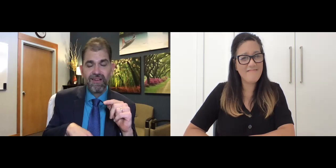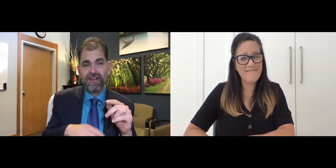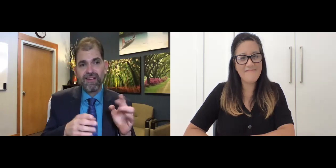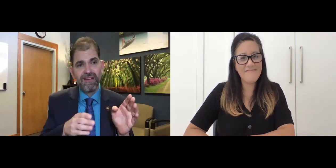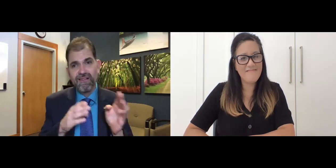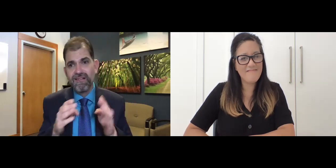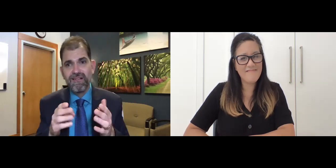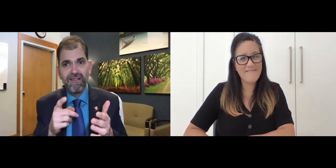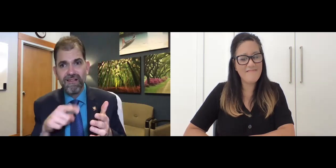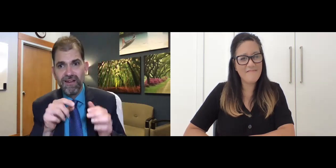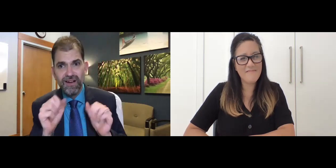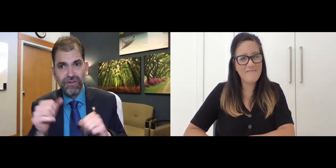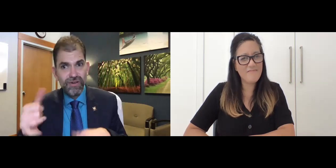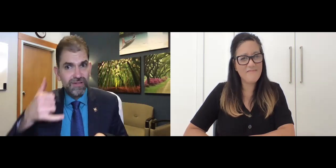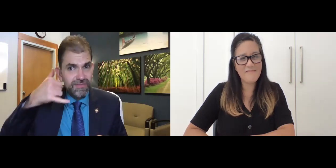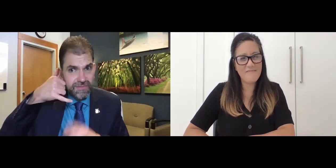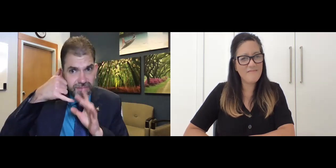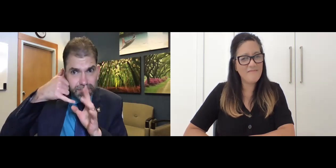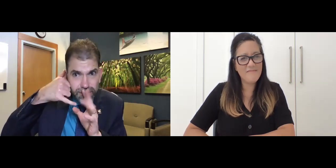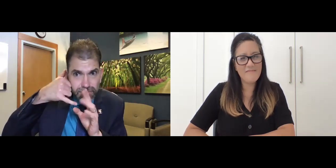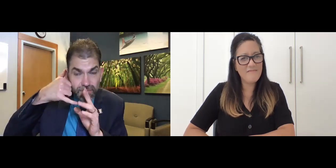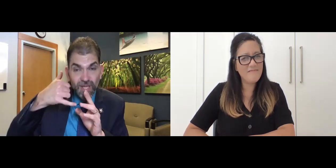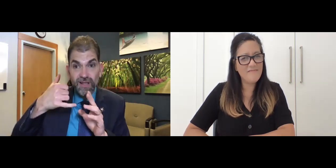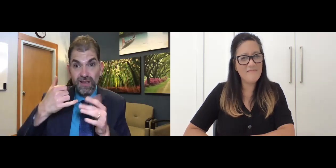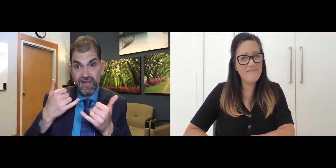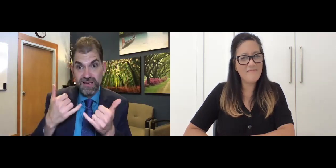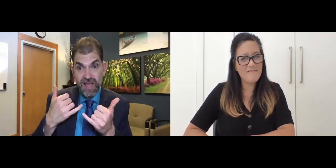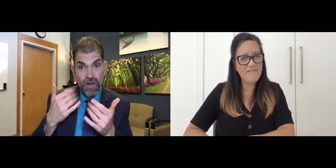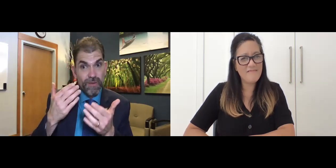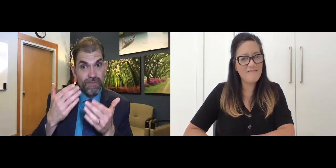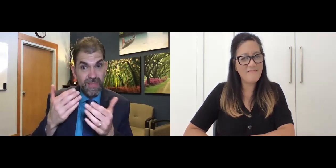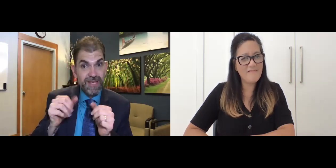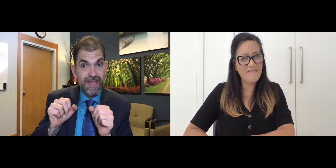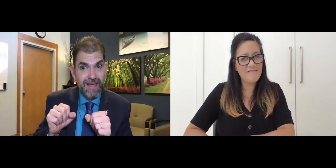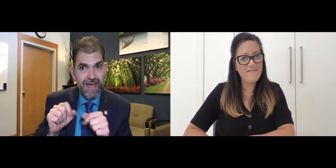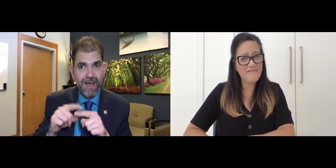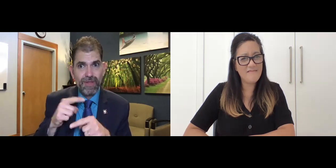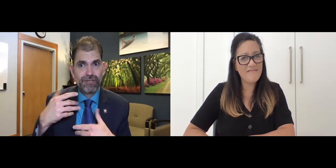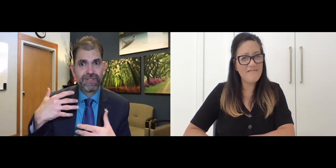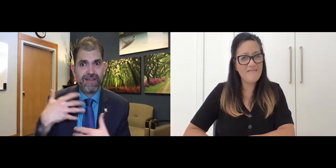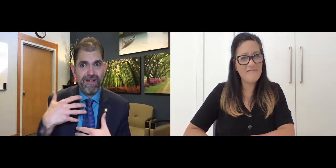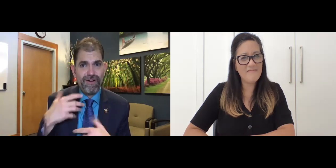couldn't enjoy music. They couldn't use the telephone effectively,